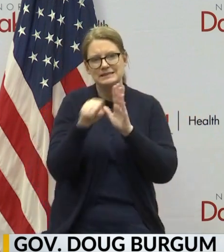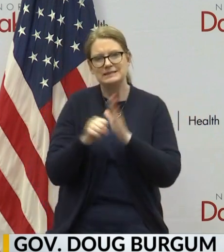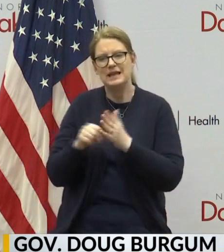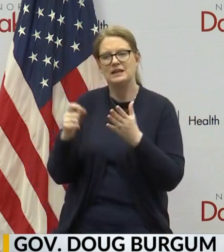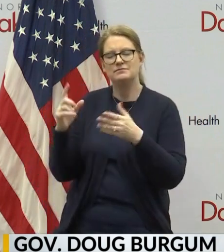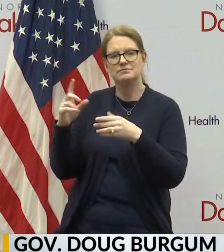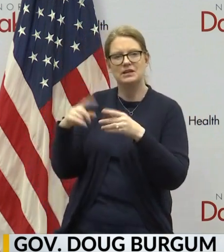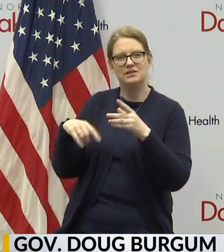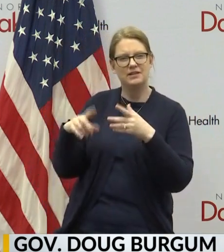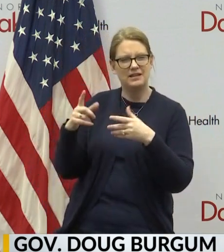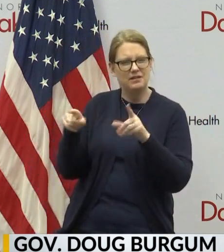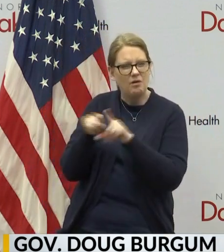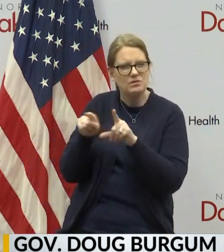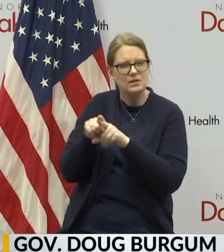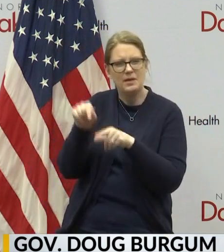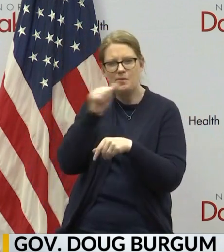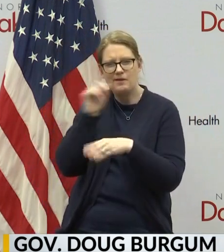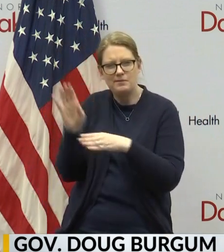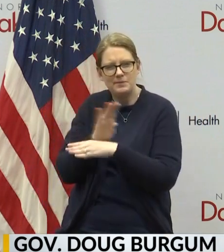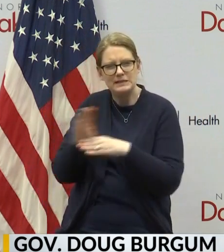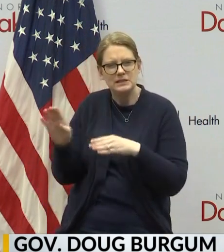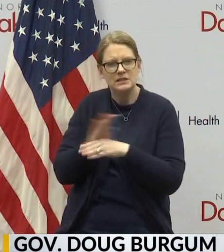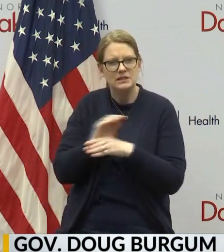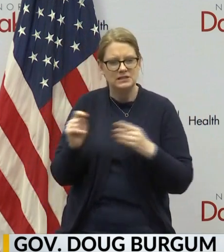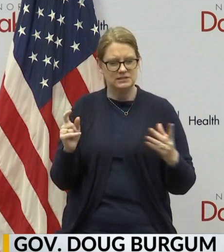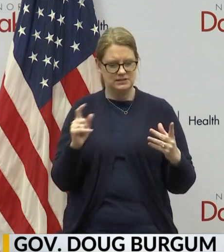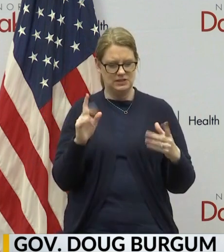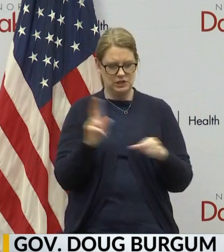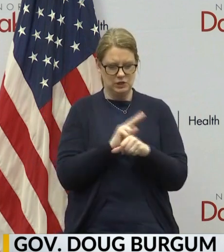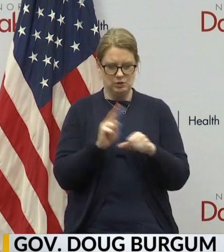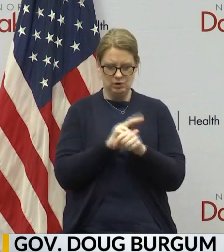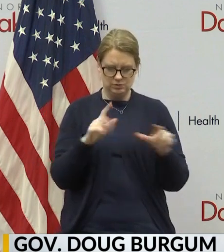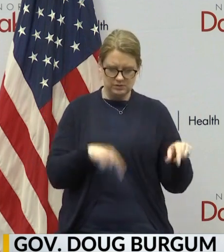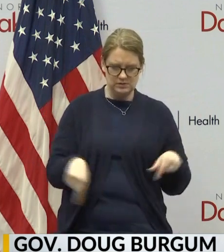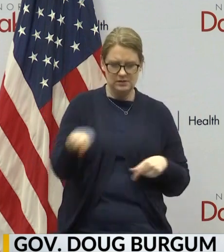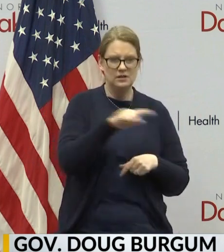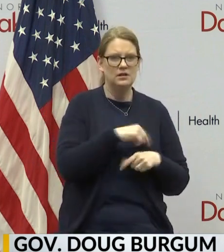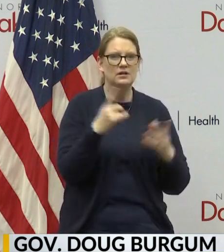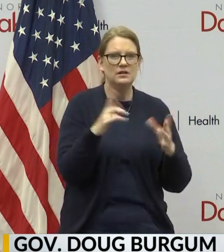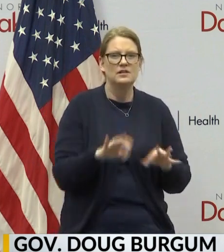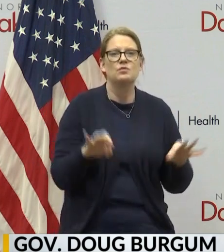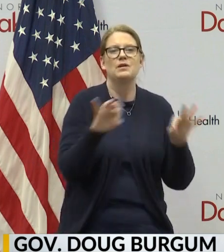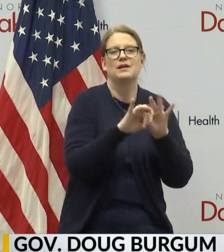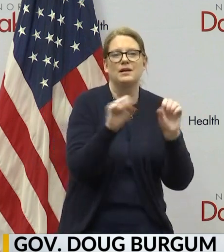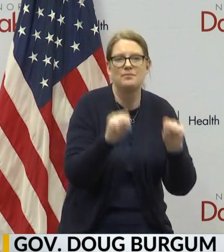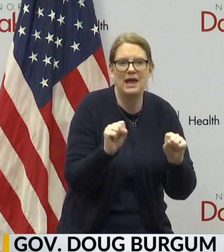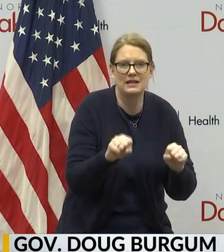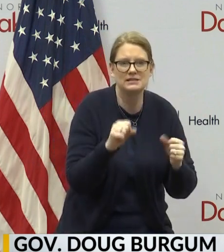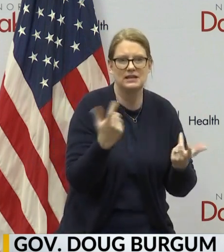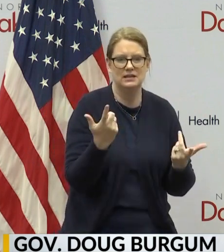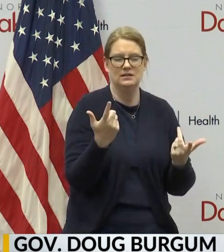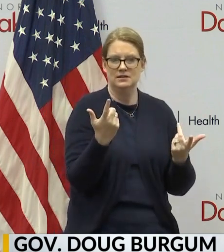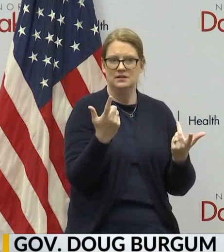ALTHOUGH THOSE ARE ACTIVELY UNDER CONSIDERATION AS PART OF A STATEWIDE, STATE PLUS PRIVATE SECTOR PLANNING PROCESS TO TRY